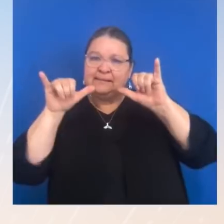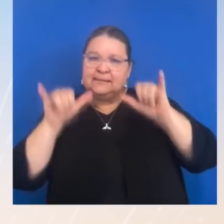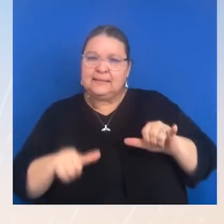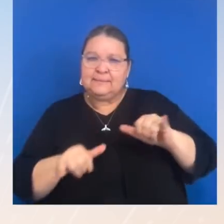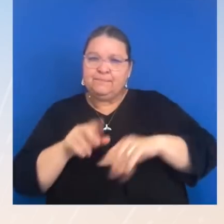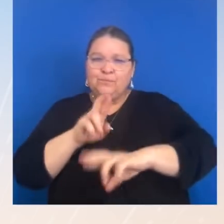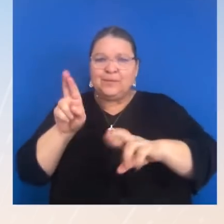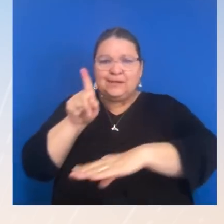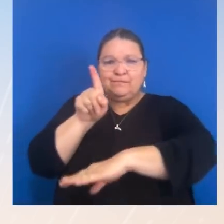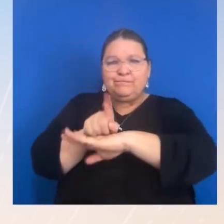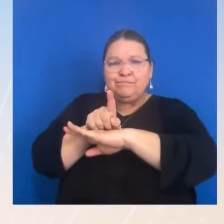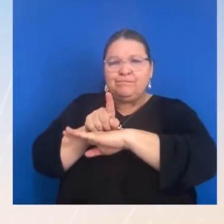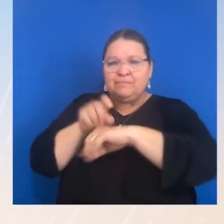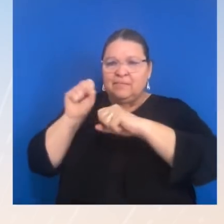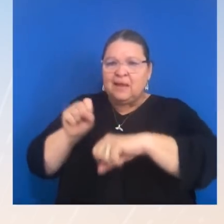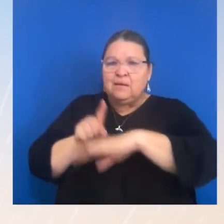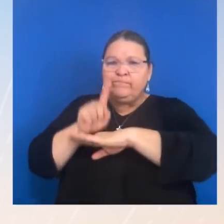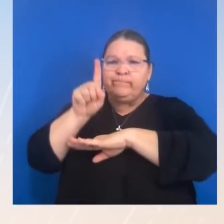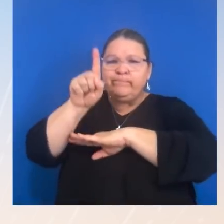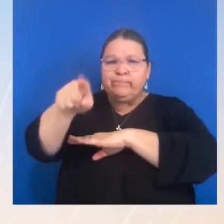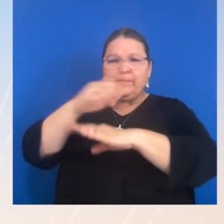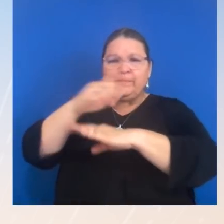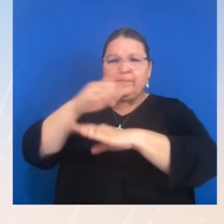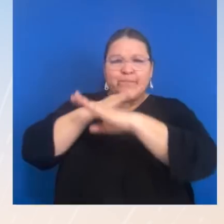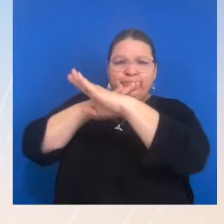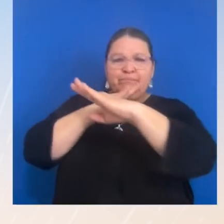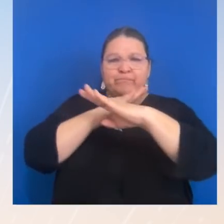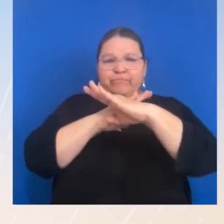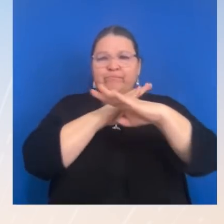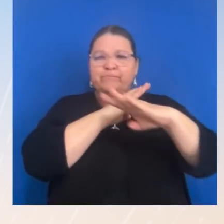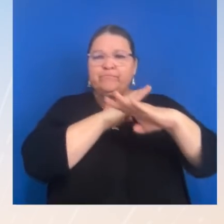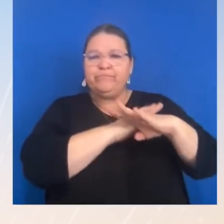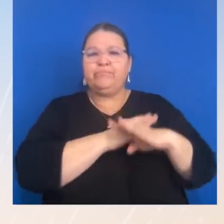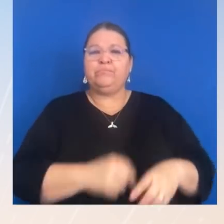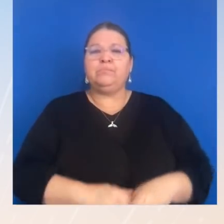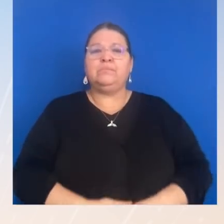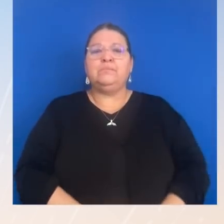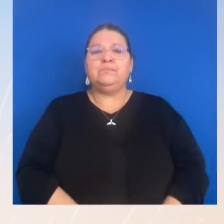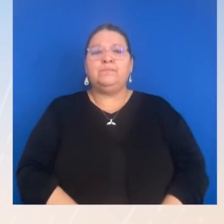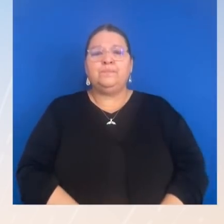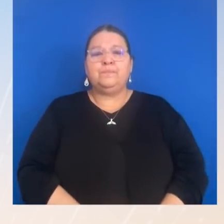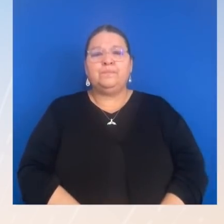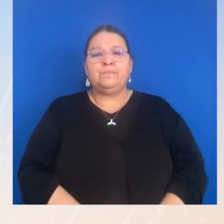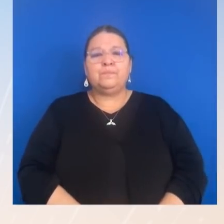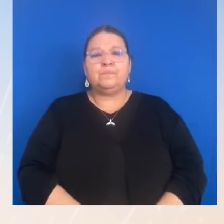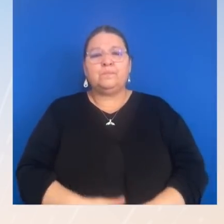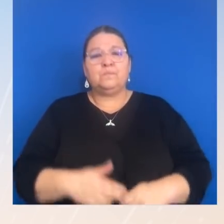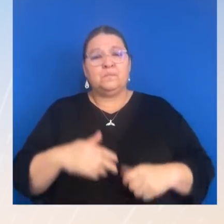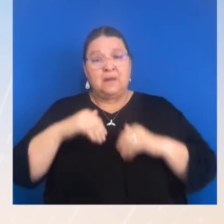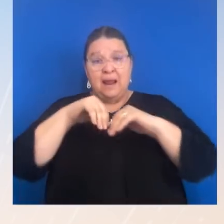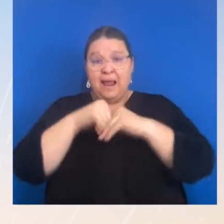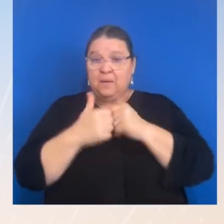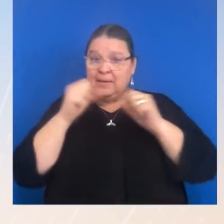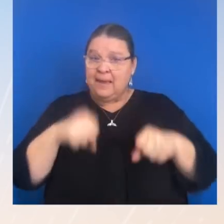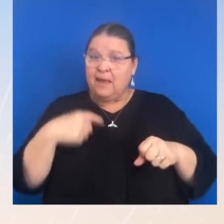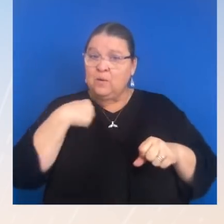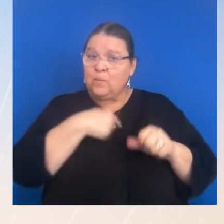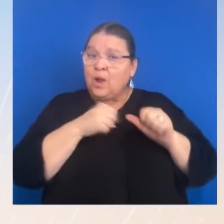And so one of the -- so the other detail is: How are we going to continue to provide assistance that is helpful to them and most effective